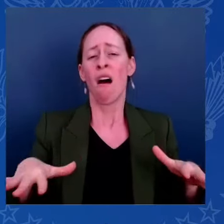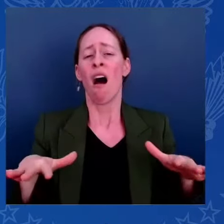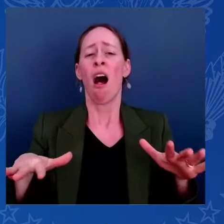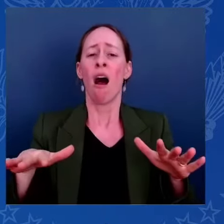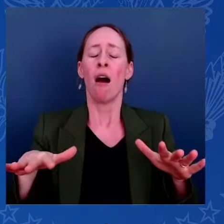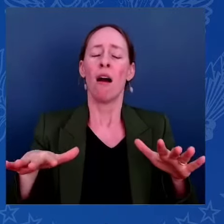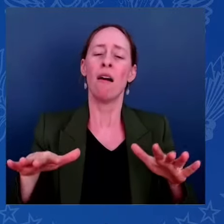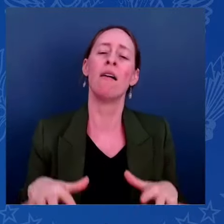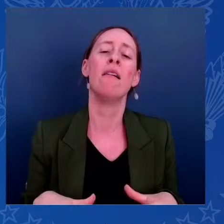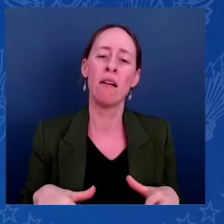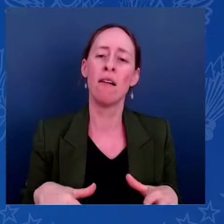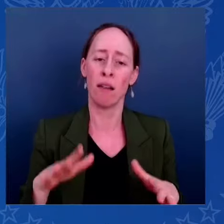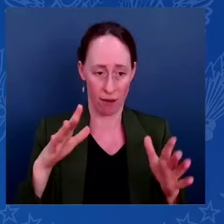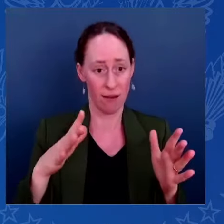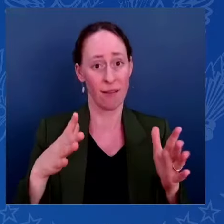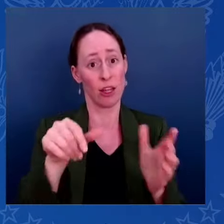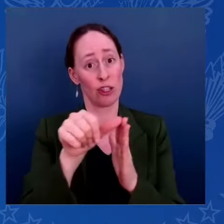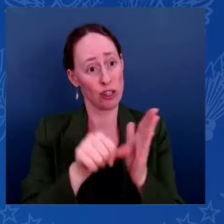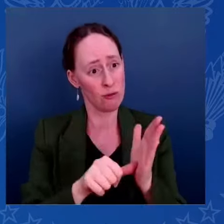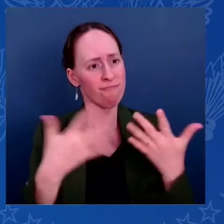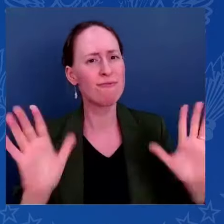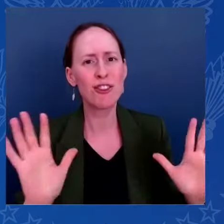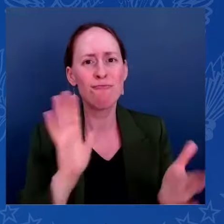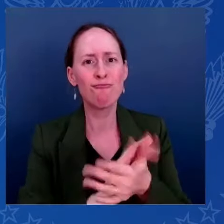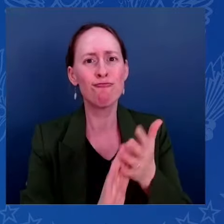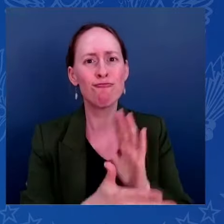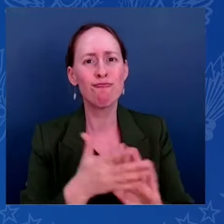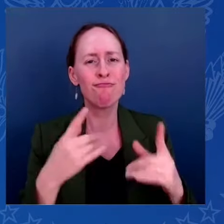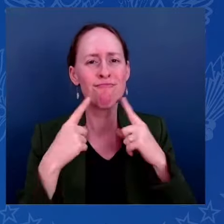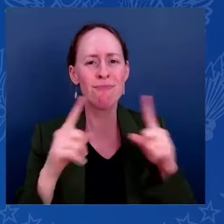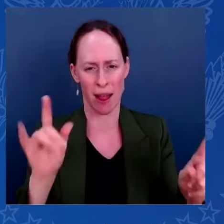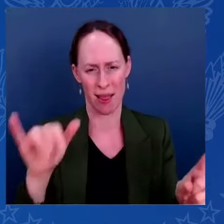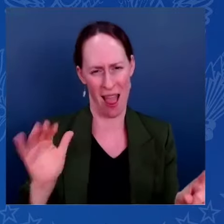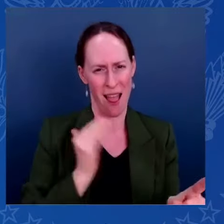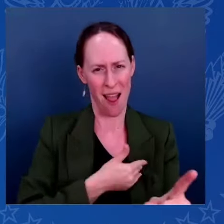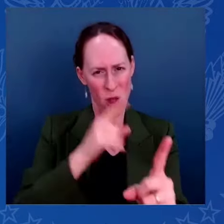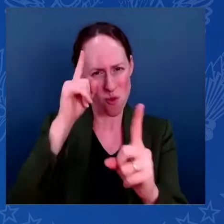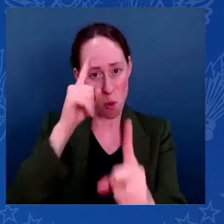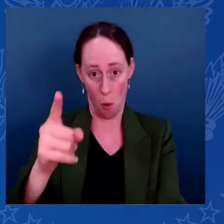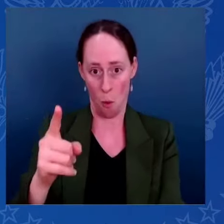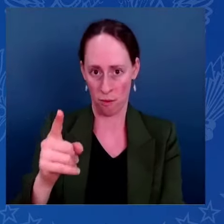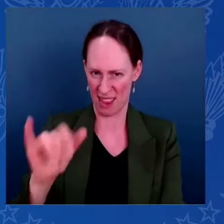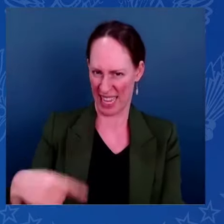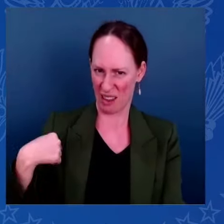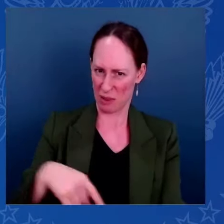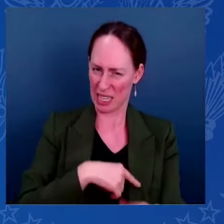That is the goal our team is working toward and the one that has motivated much of my career efforts for the past 18 years.